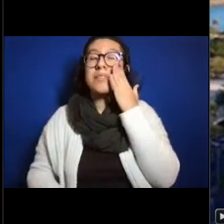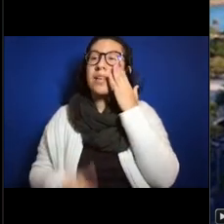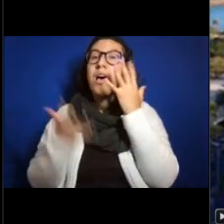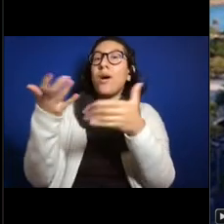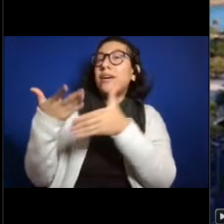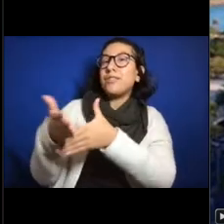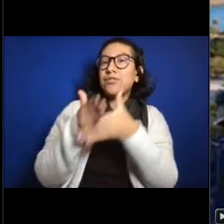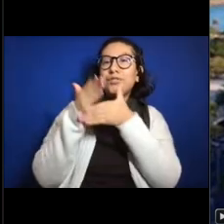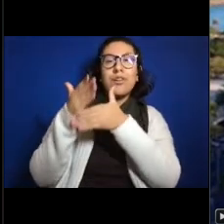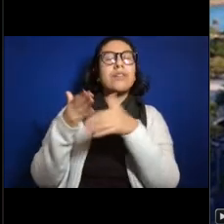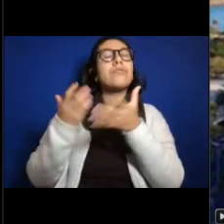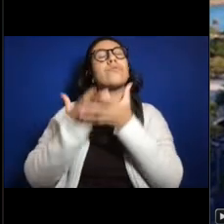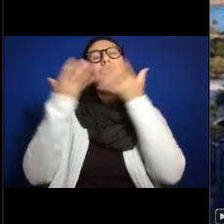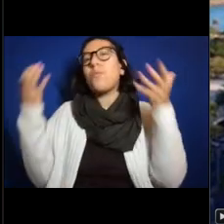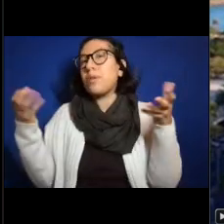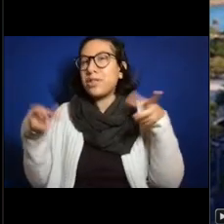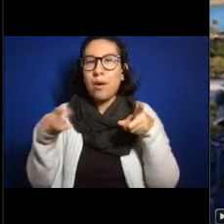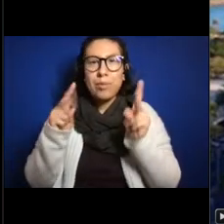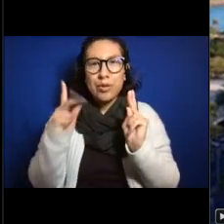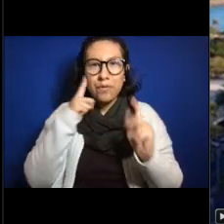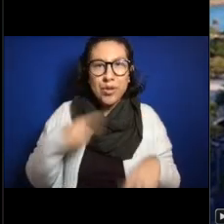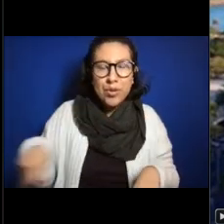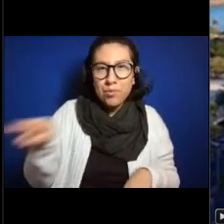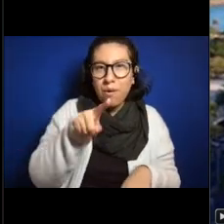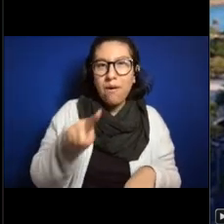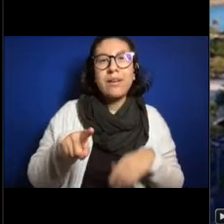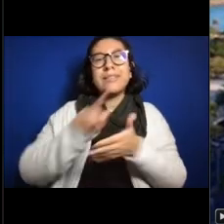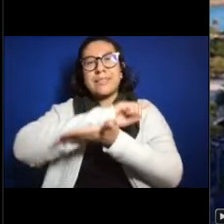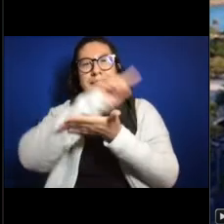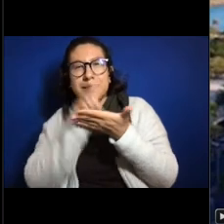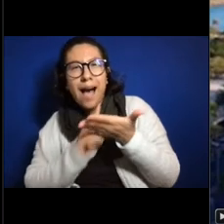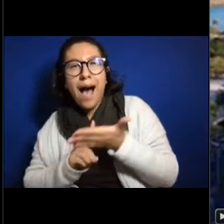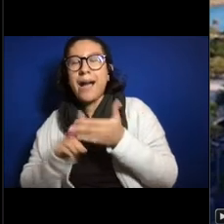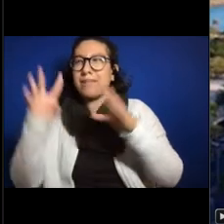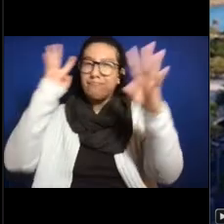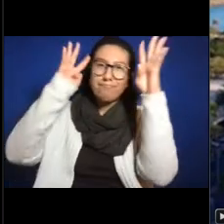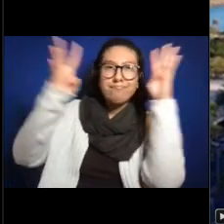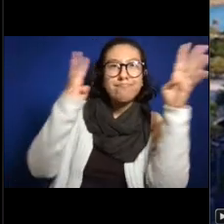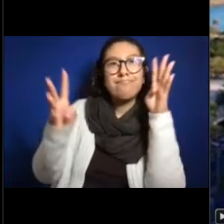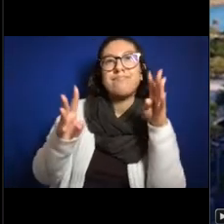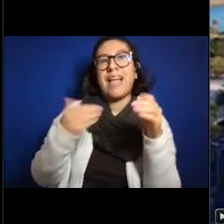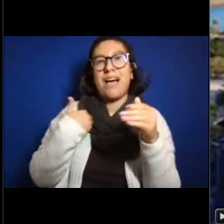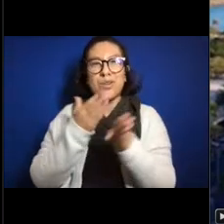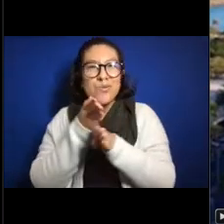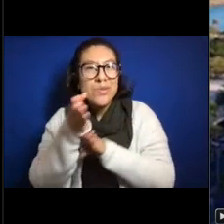so much opportunity for you guys to go on and have careers and to try to answer these questions